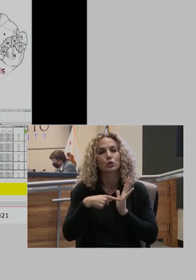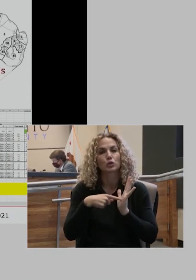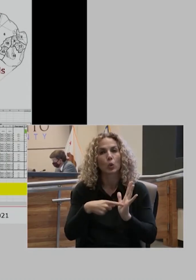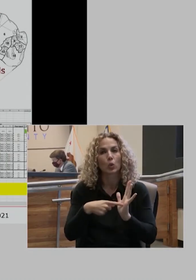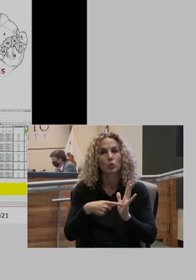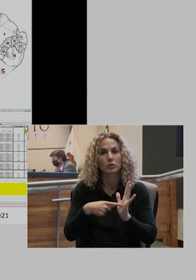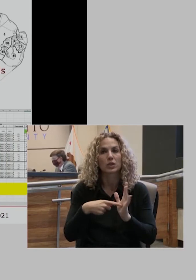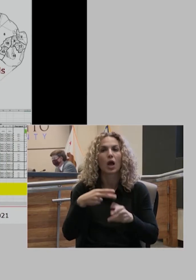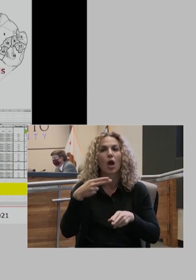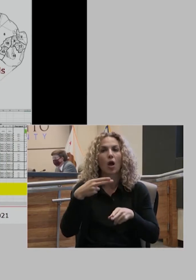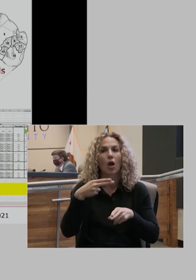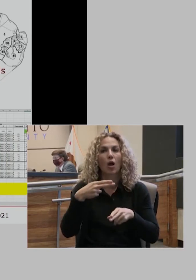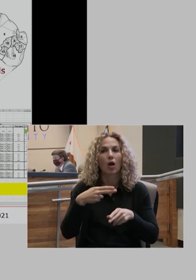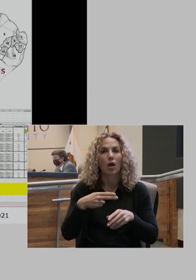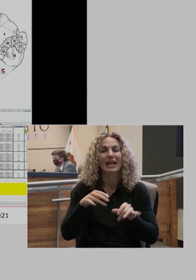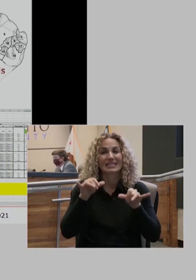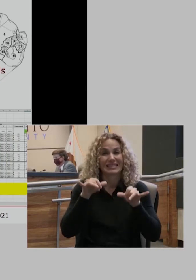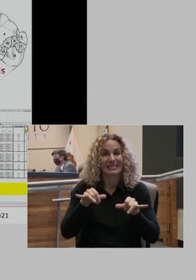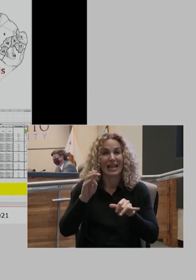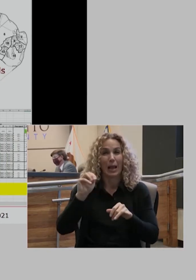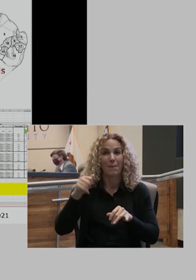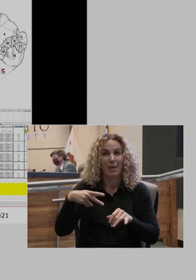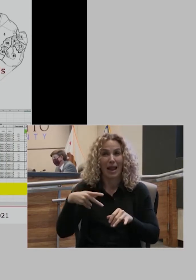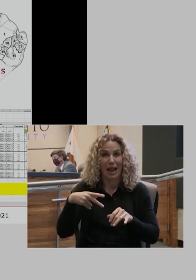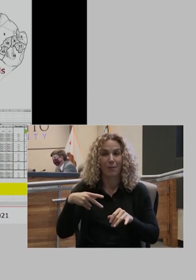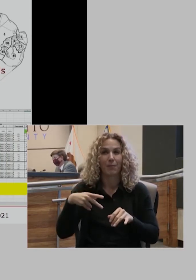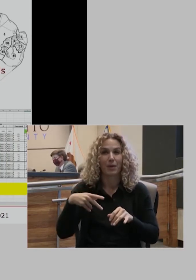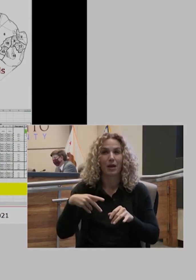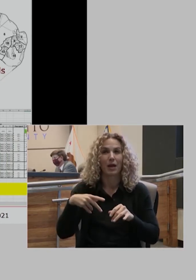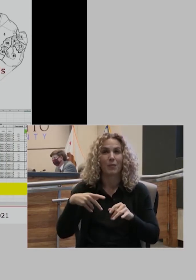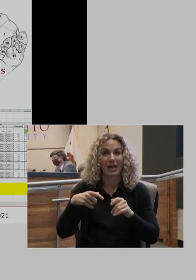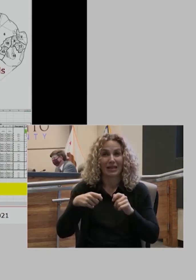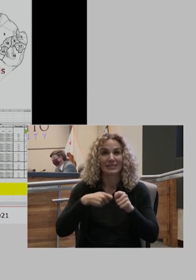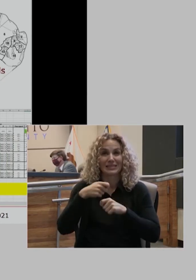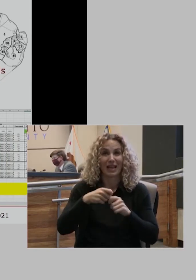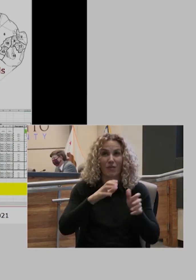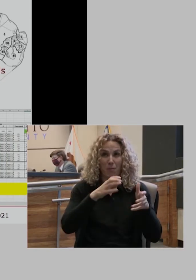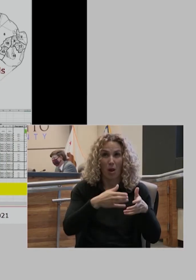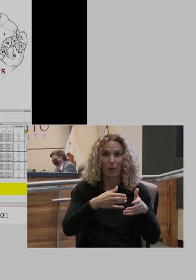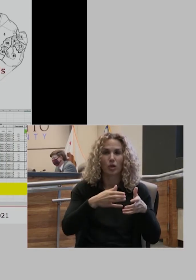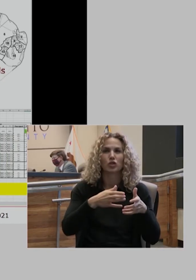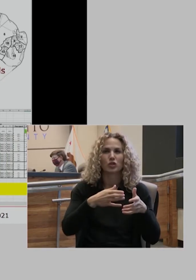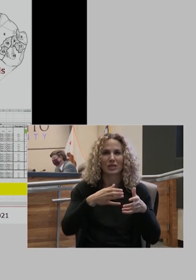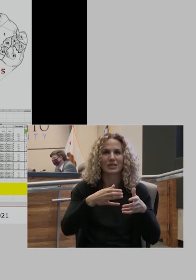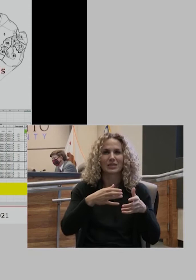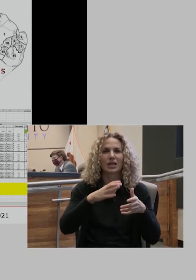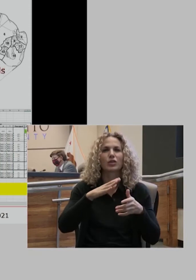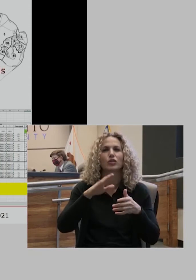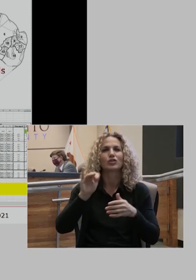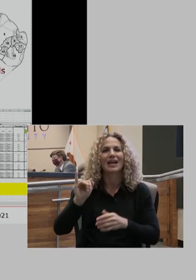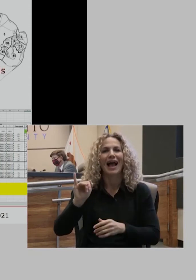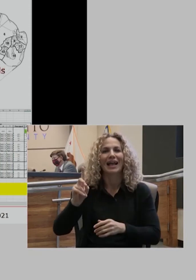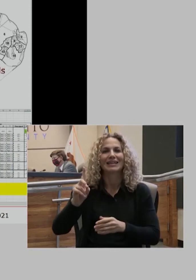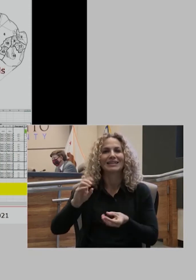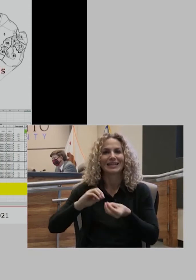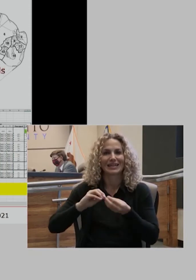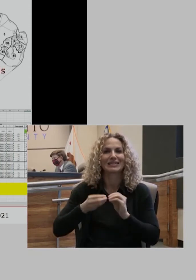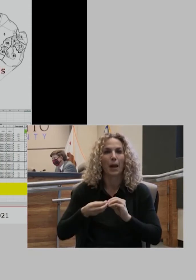MAP. BUT WITH POPULATION NUMBERS YOU BUT WITH POPULATION NUMBERS YOU CAN SEE ID NUMBERS AND THEY'RE